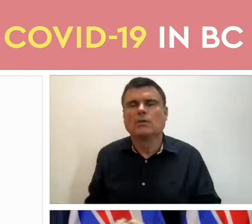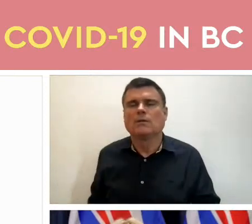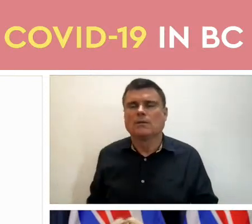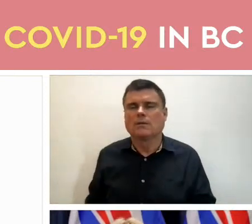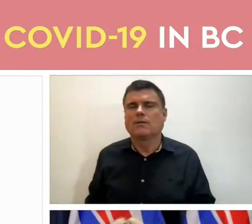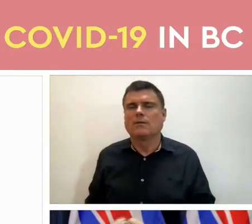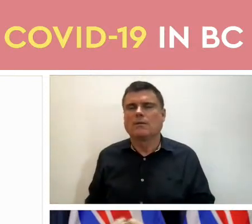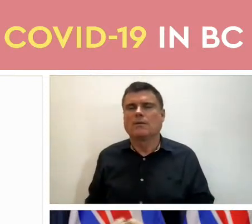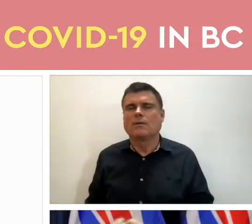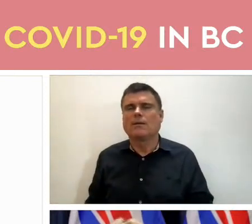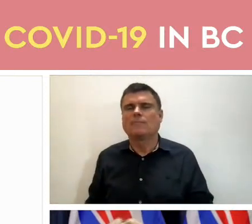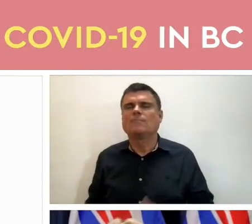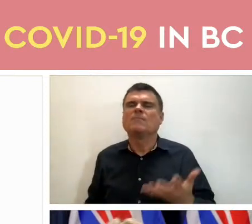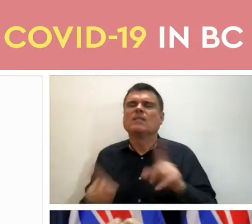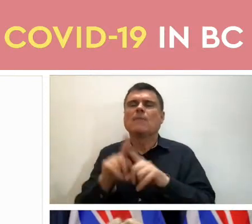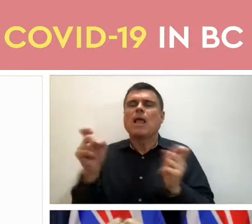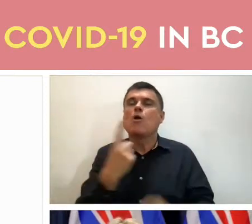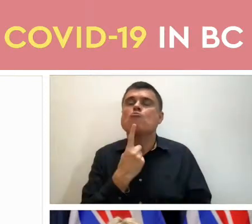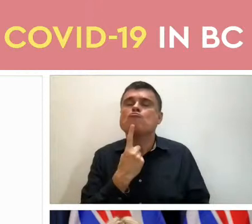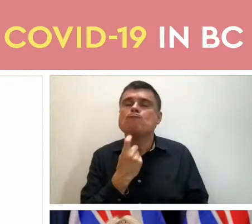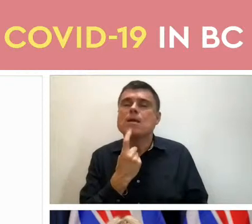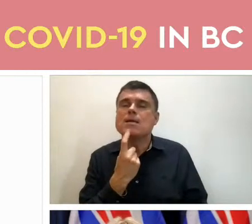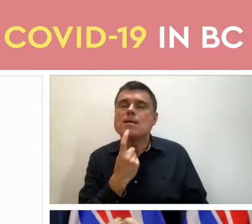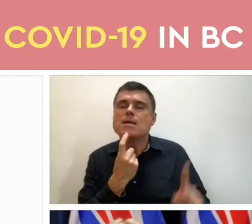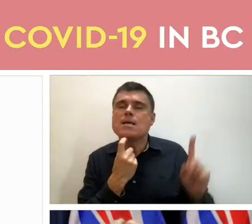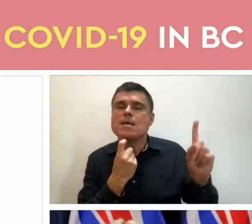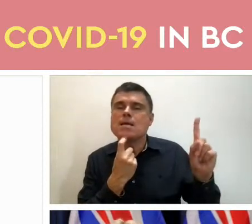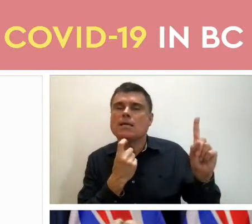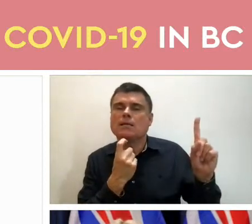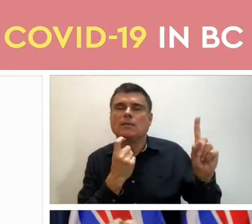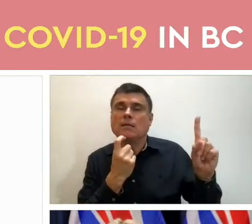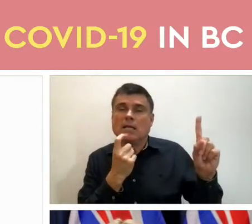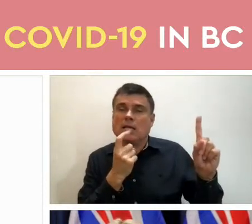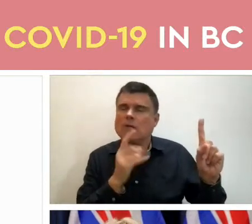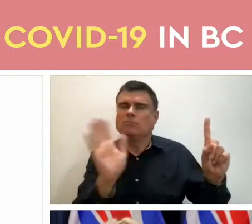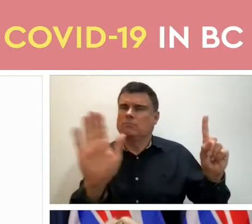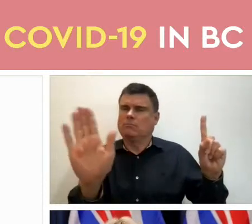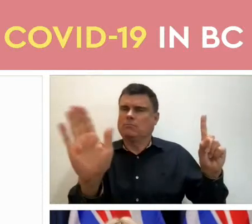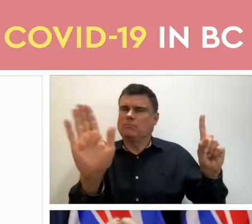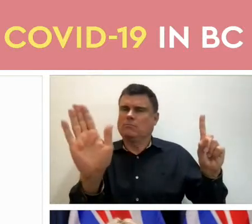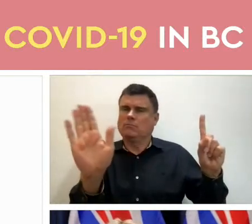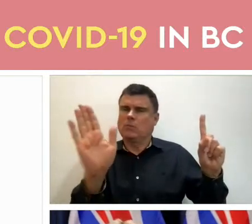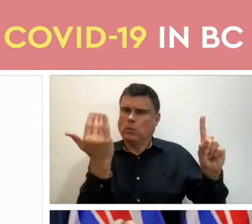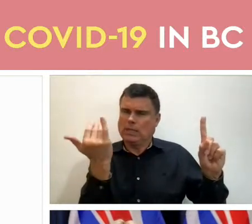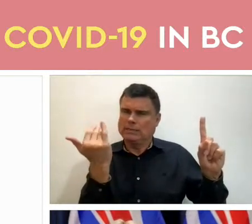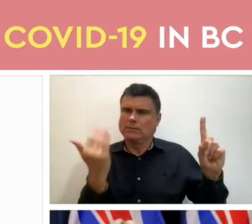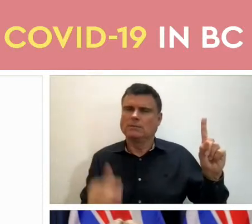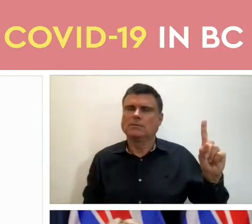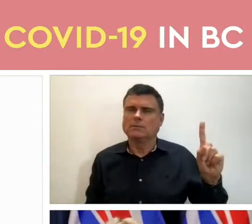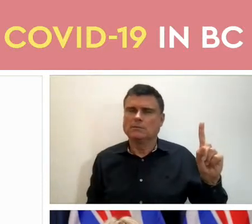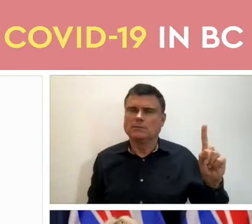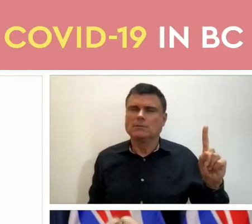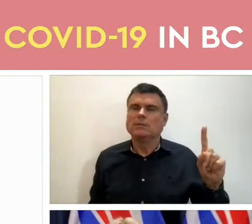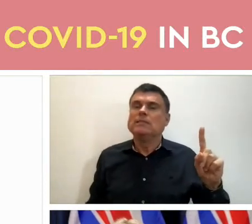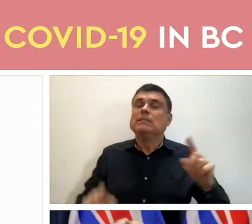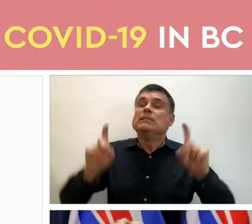layers of protection in the places that you are going so it doesn't mean you can have a